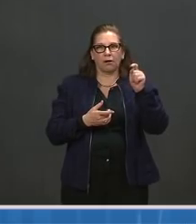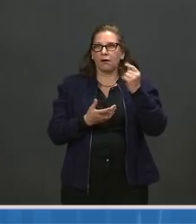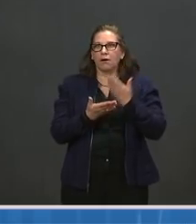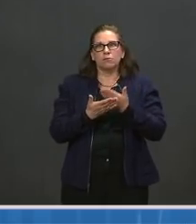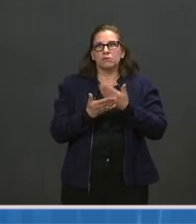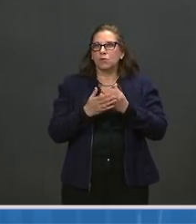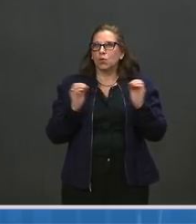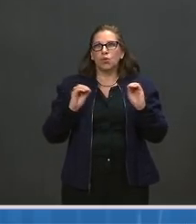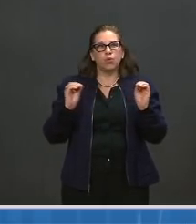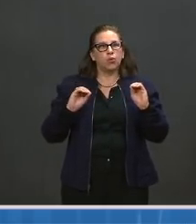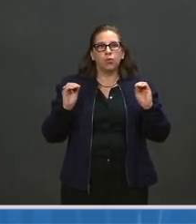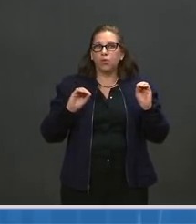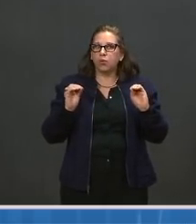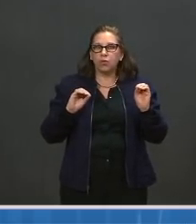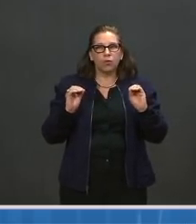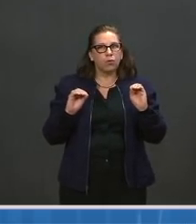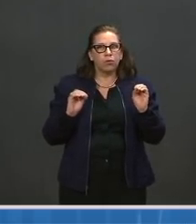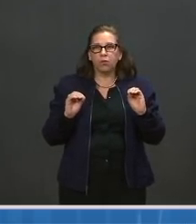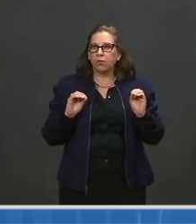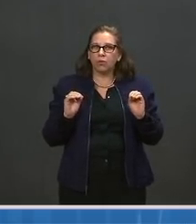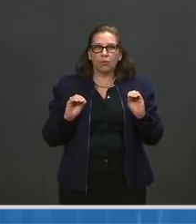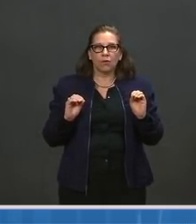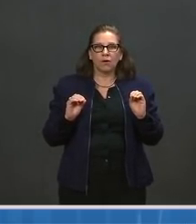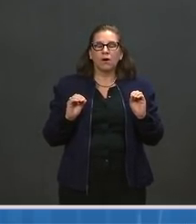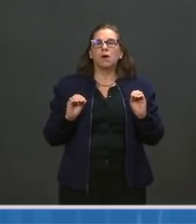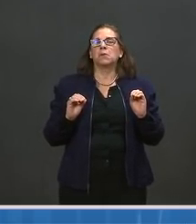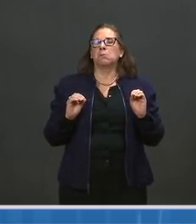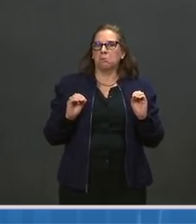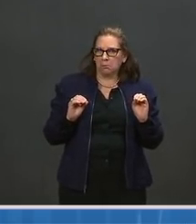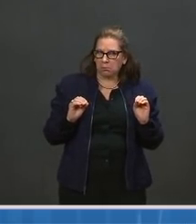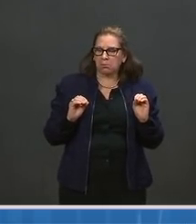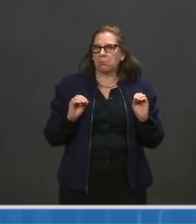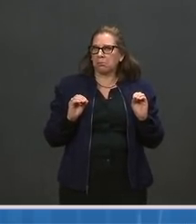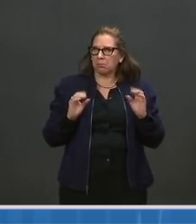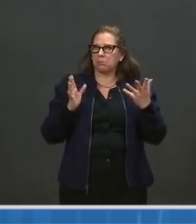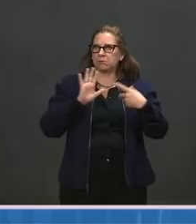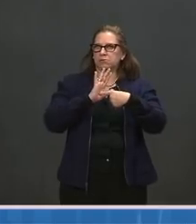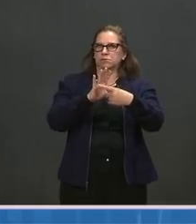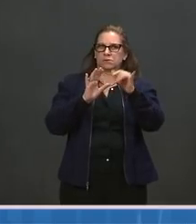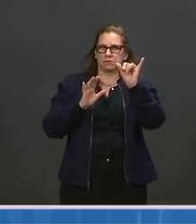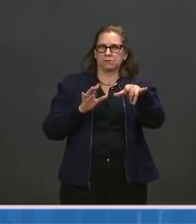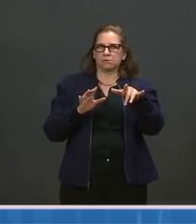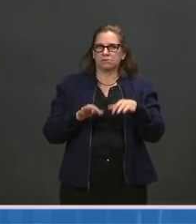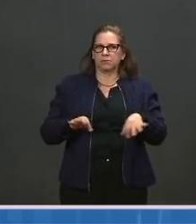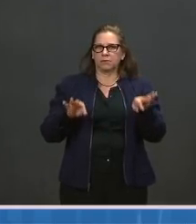The important thing to point out is that when you give vaccine to millions and millions of people,